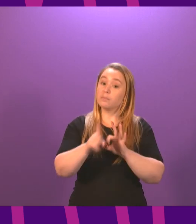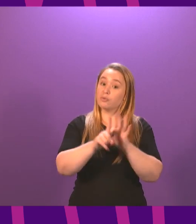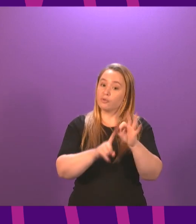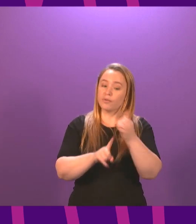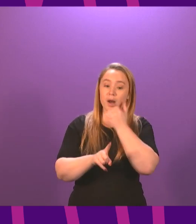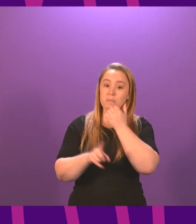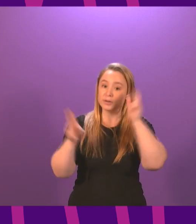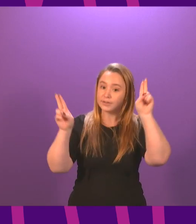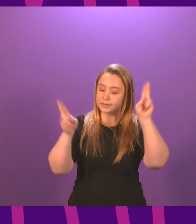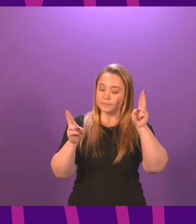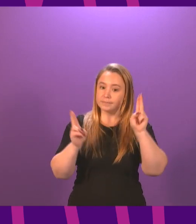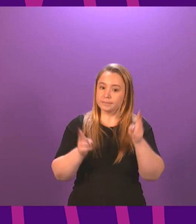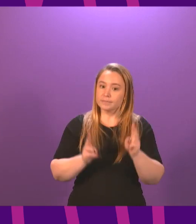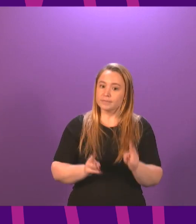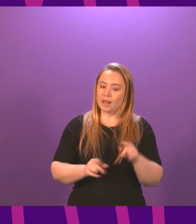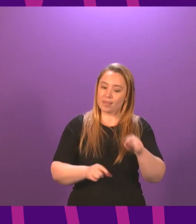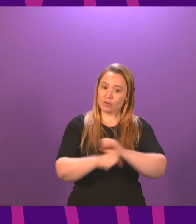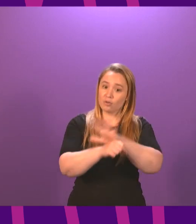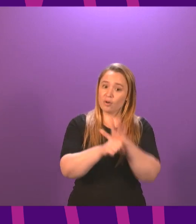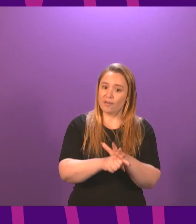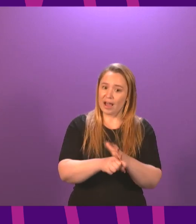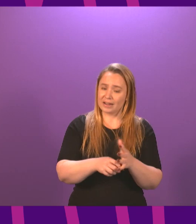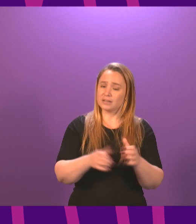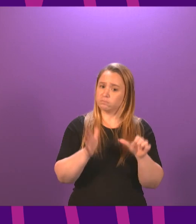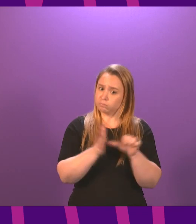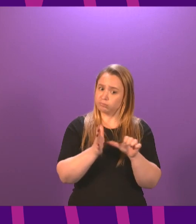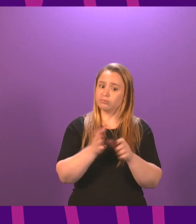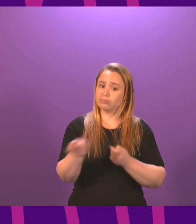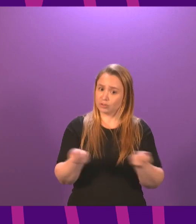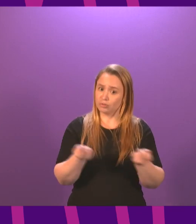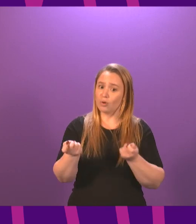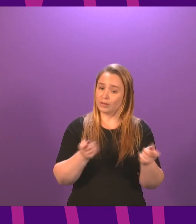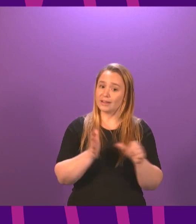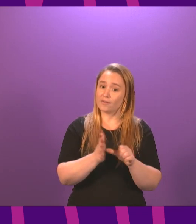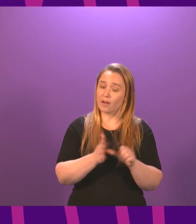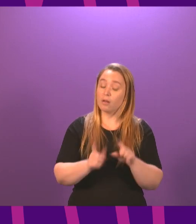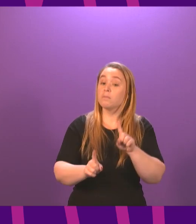is improving. The virus is a difficult one to contain, but the number of cases is coming